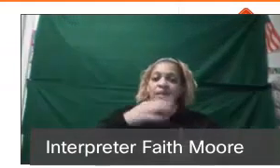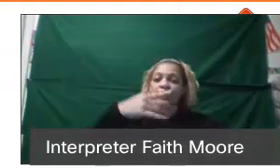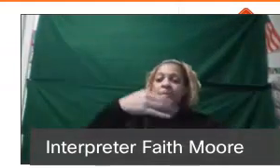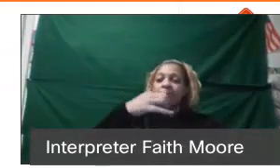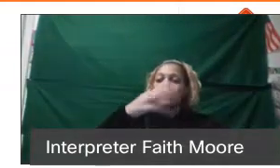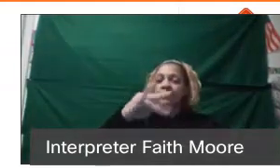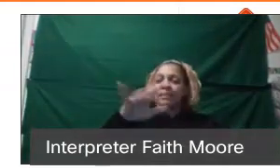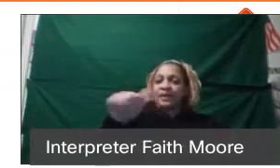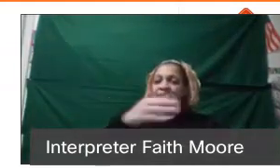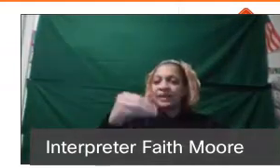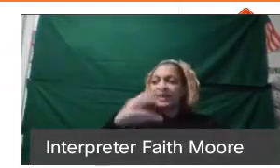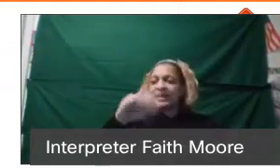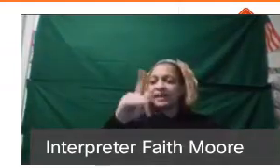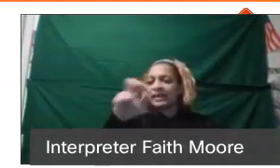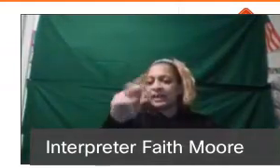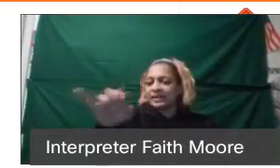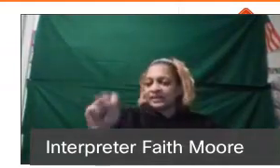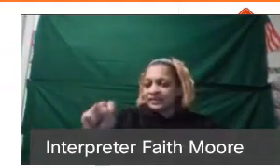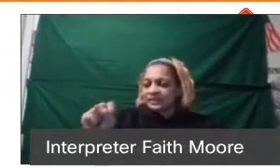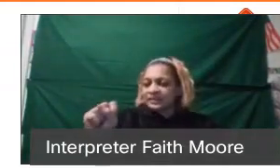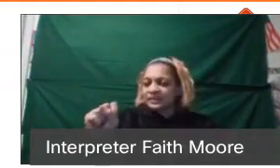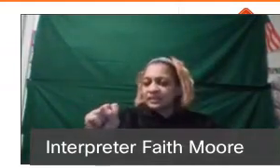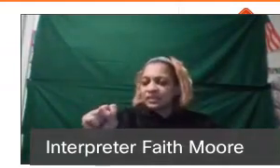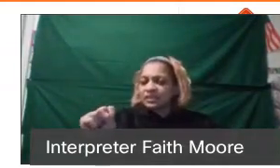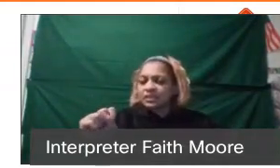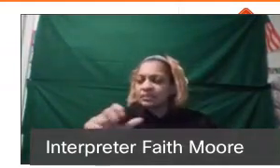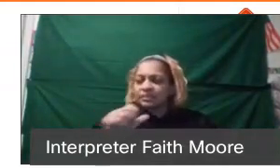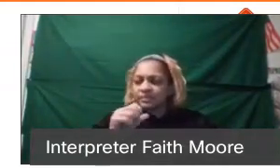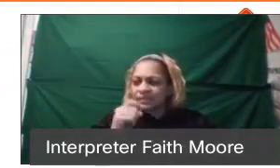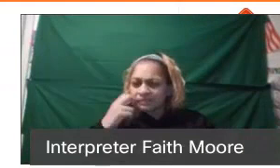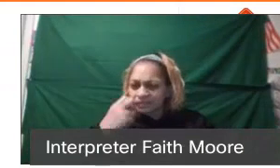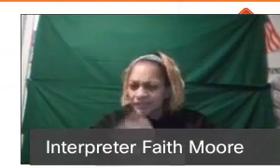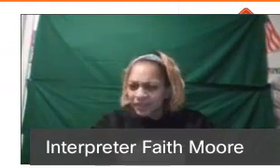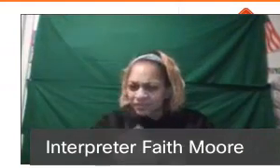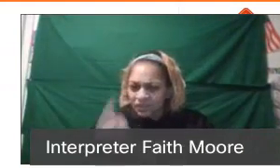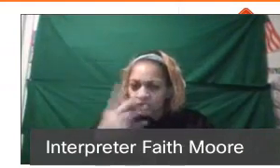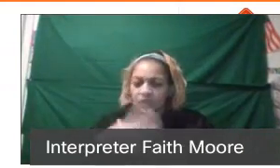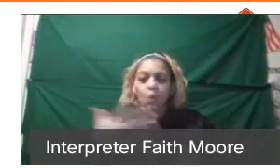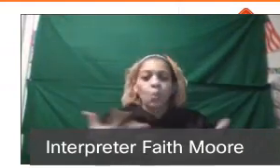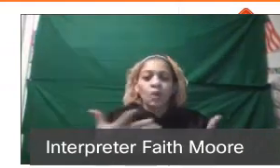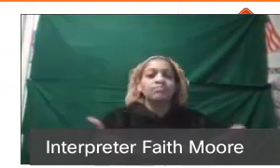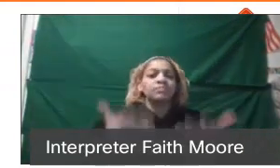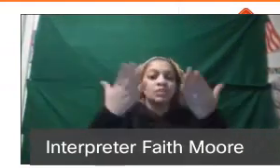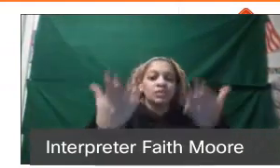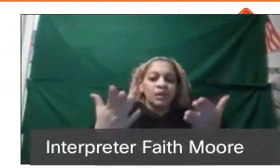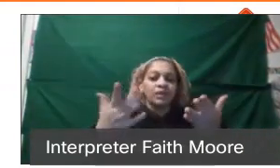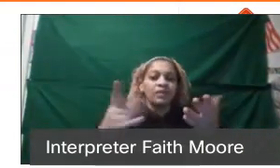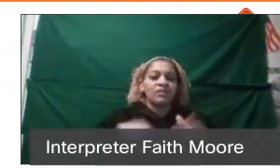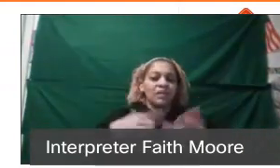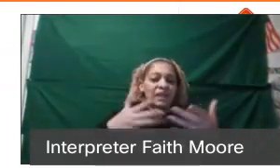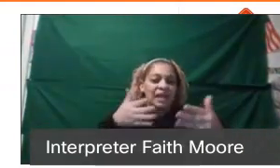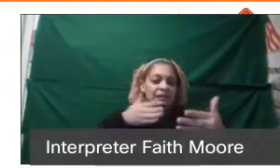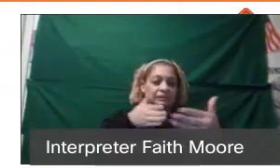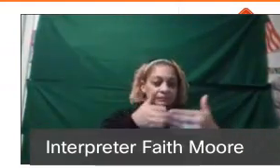Because it's hard to tell what exactly you are proposing to do with that, um, complicated intersection, just from the presentation.